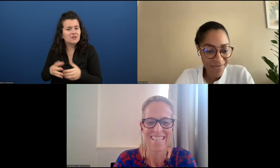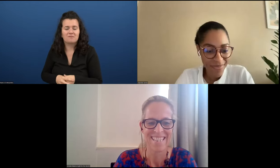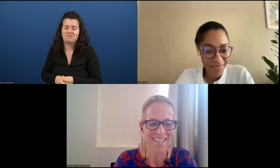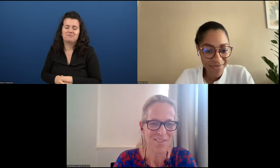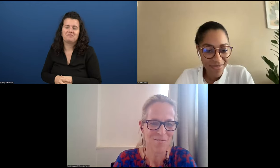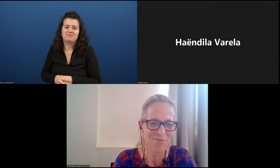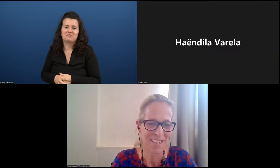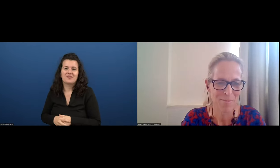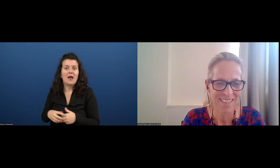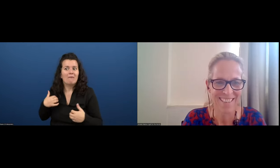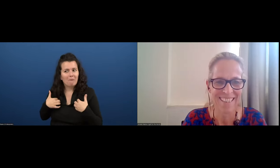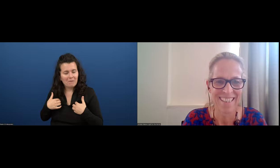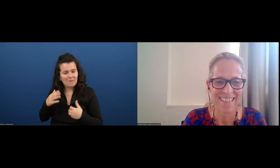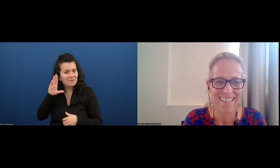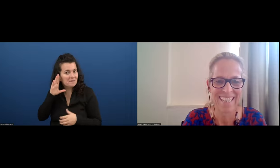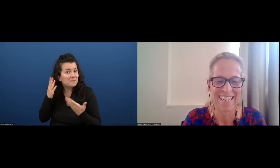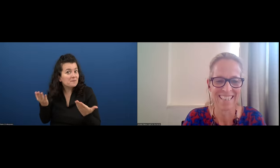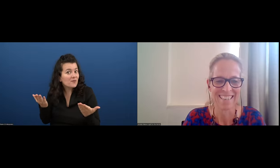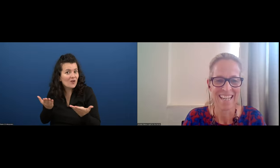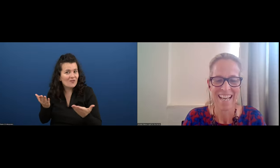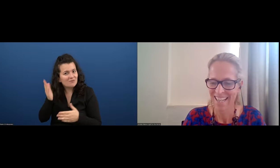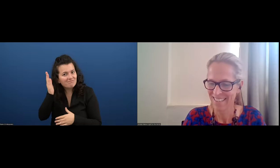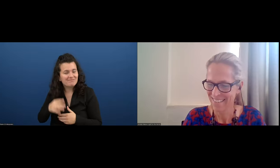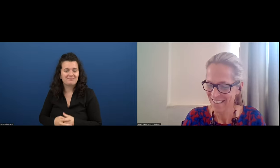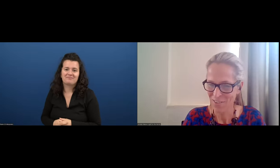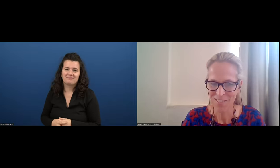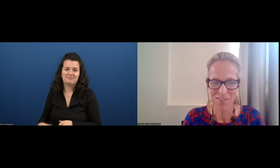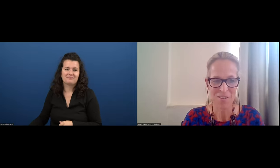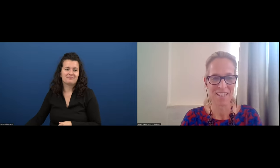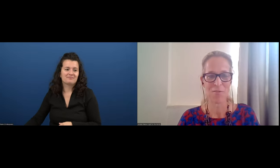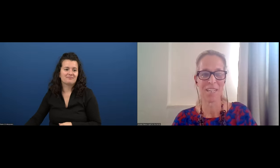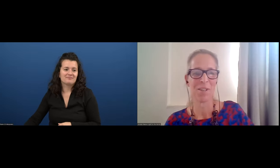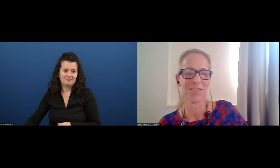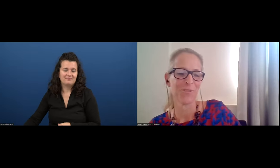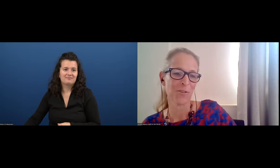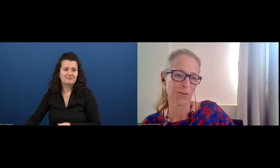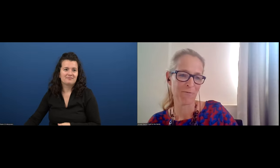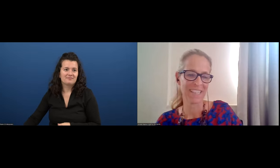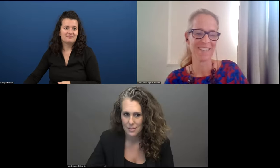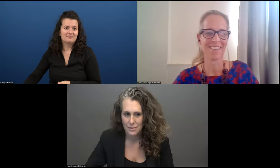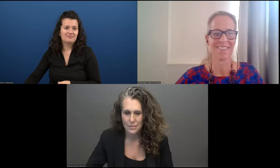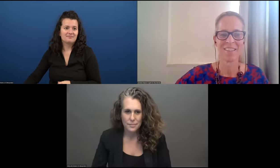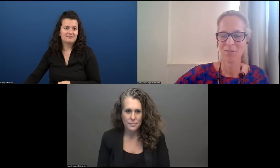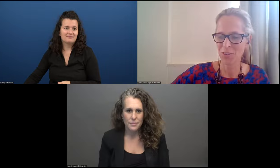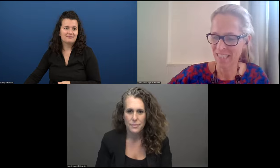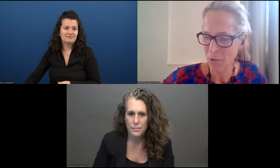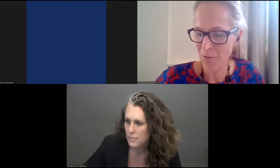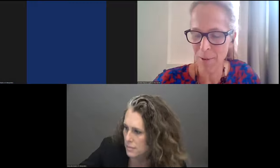15:28:25 Lila. And also thank you very much for for inviting us to share some of our experiences.